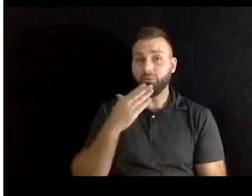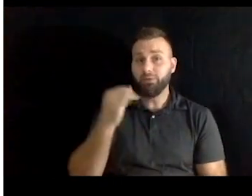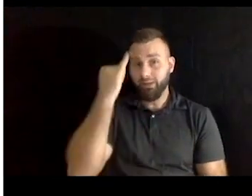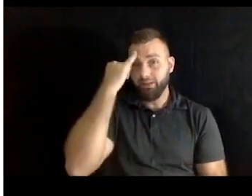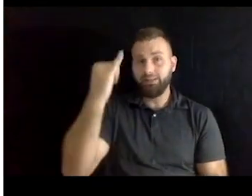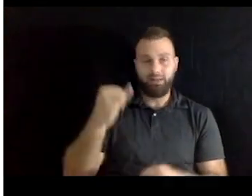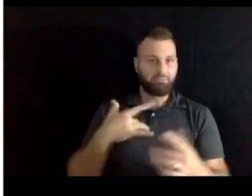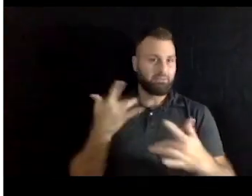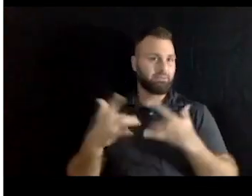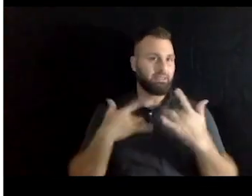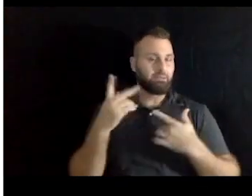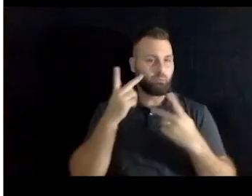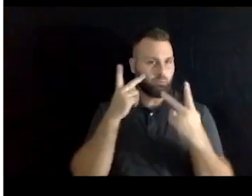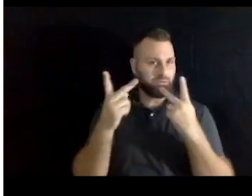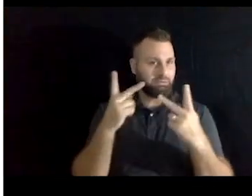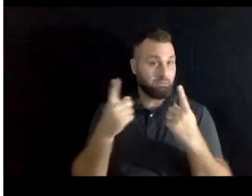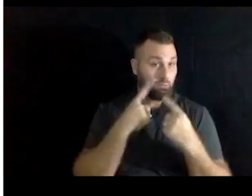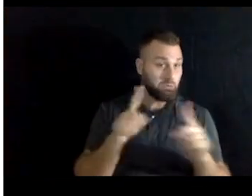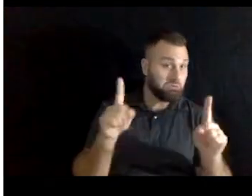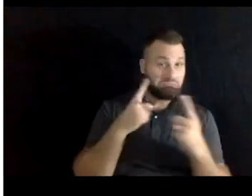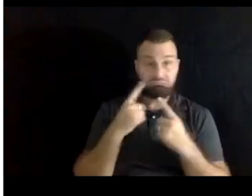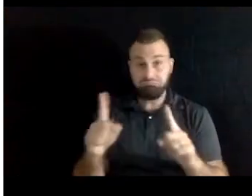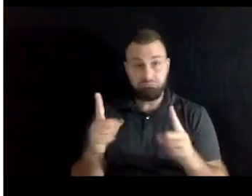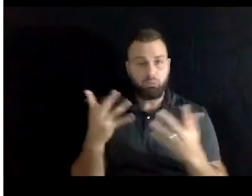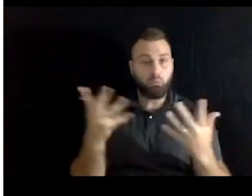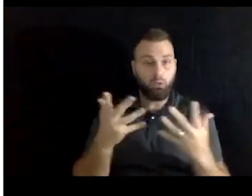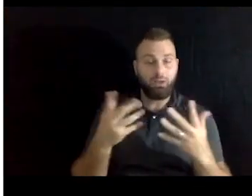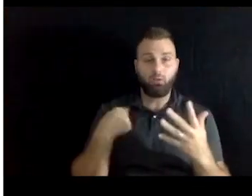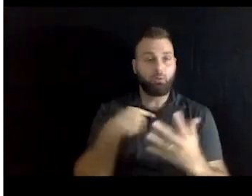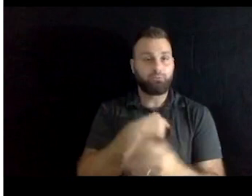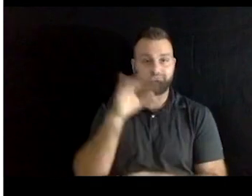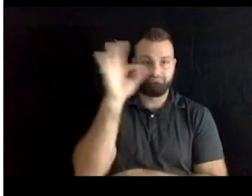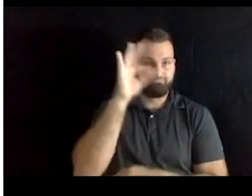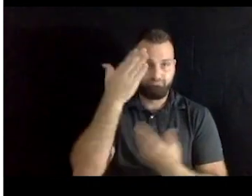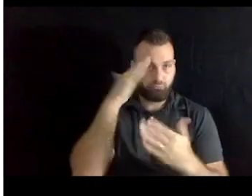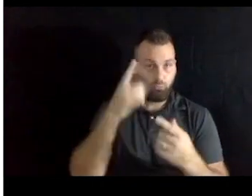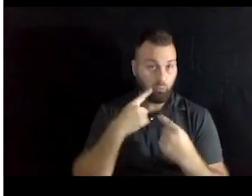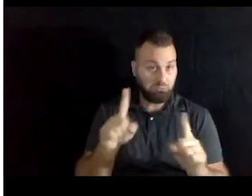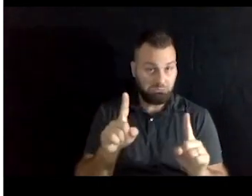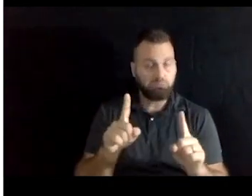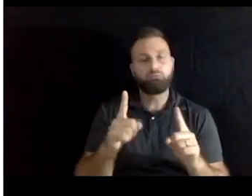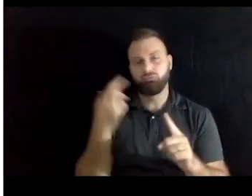or at least just to see. See whether it works right. We don't know if it works,